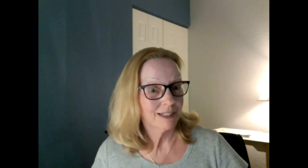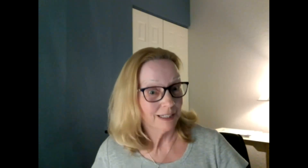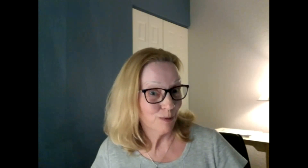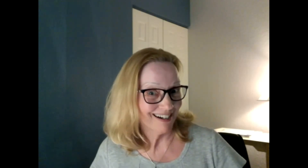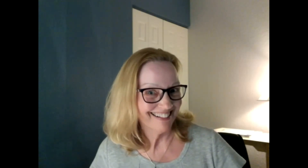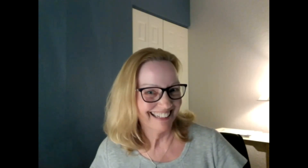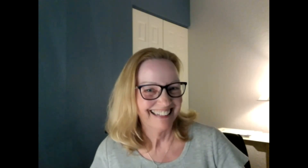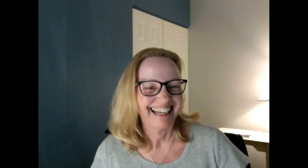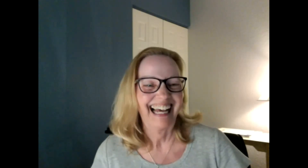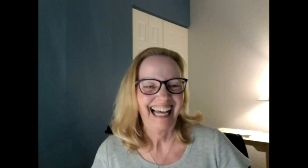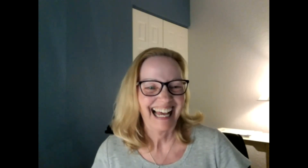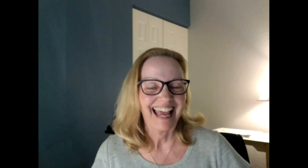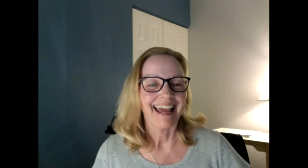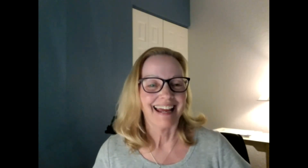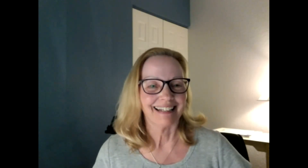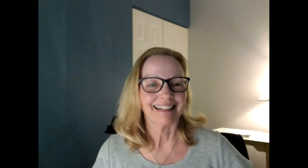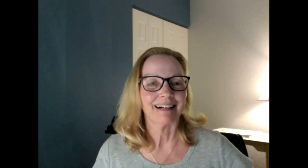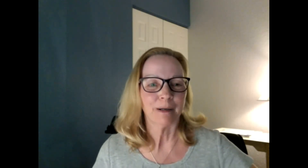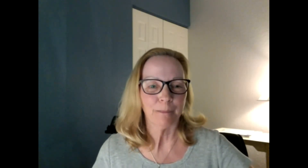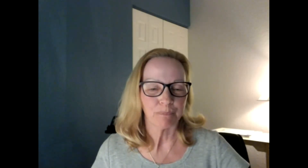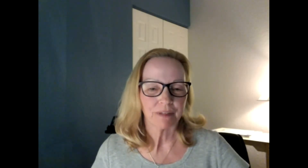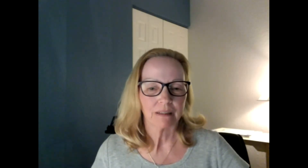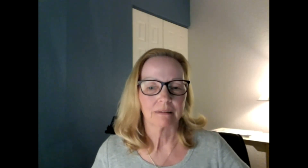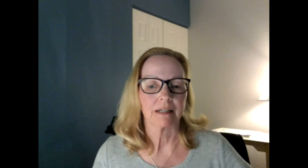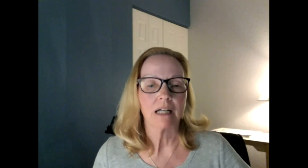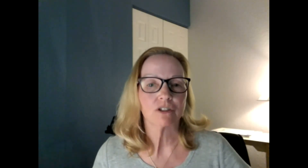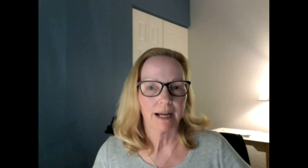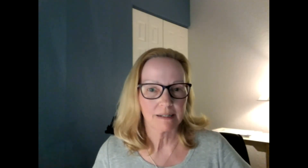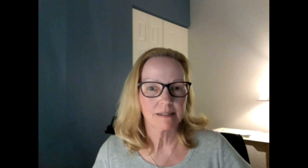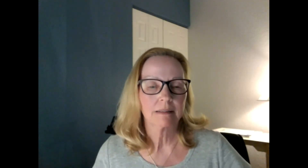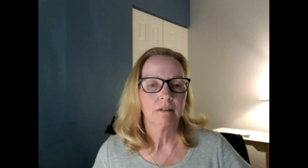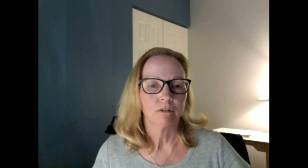was in charge of the TTY and the contracts